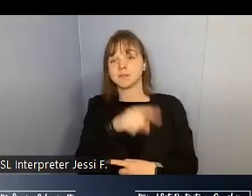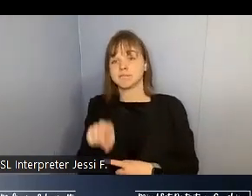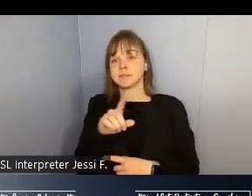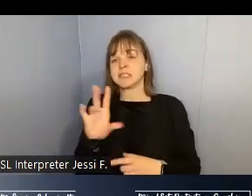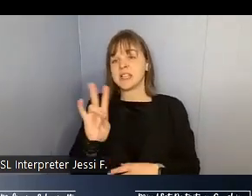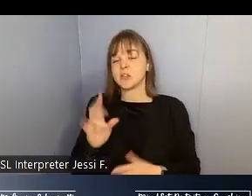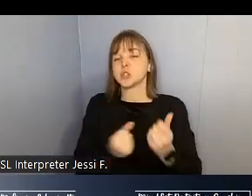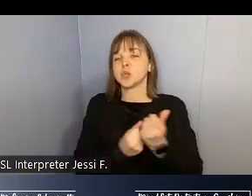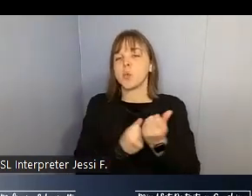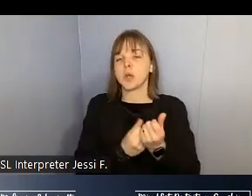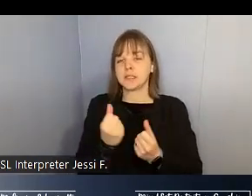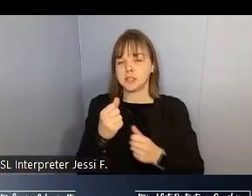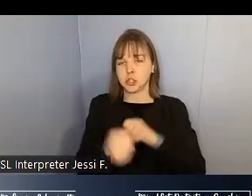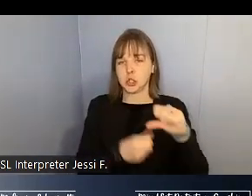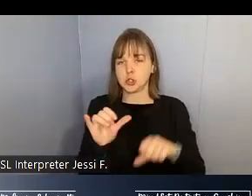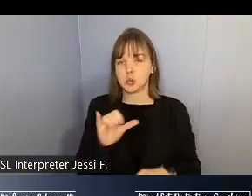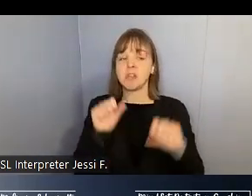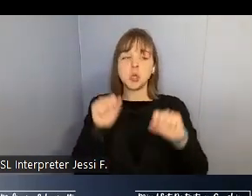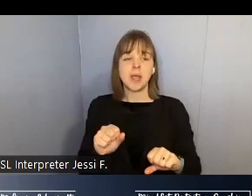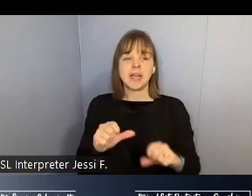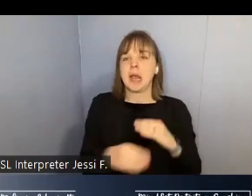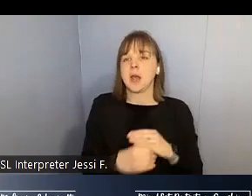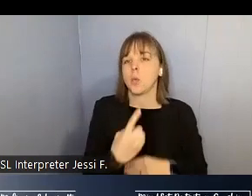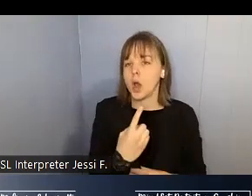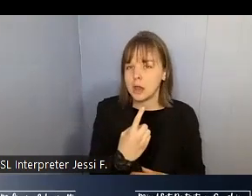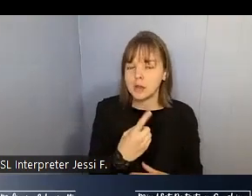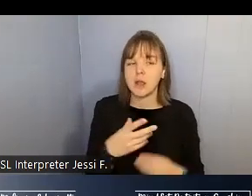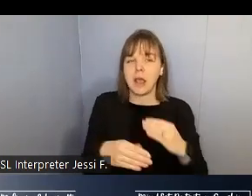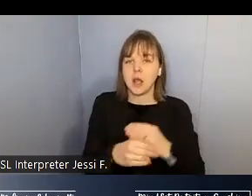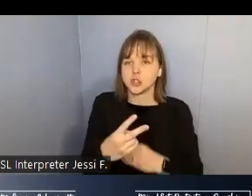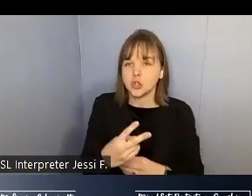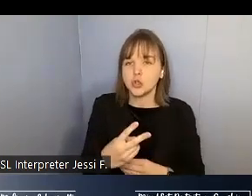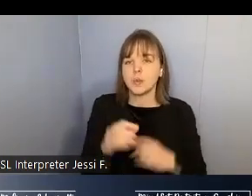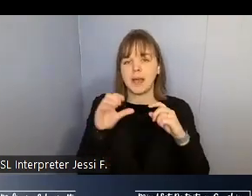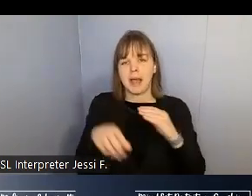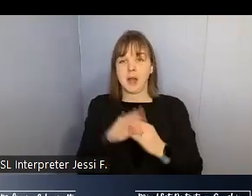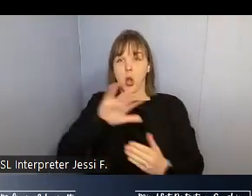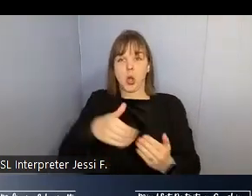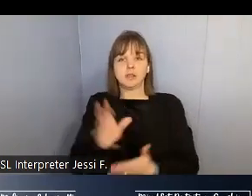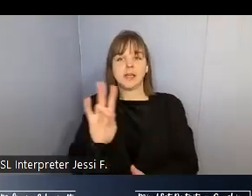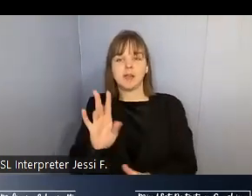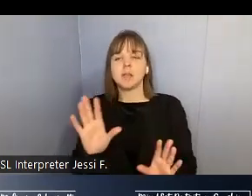You can start with more than one. They are not mutually exclusive. They're not in any particular order.